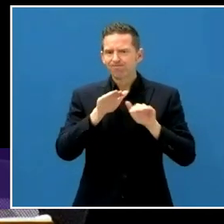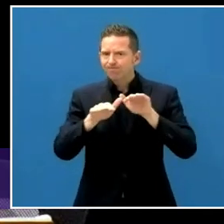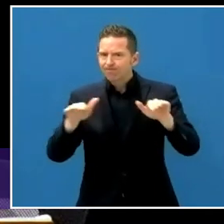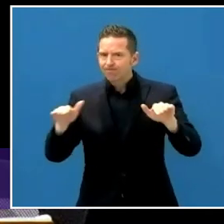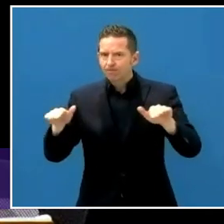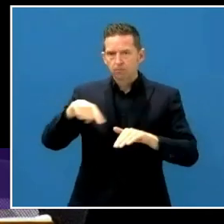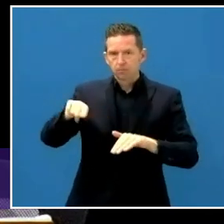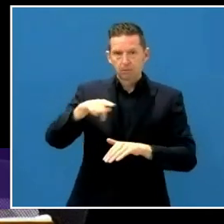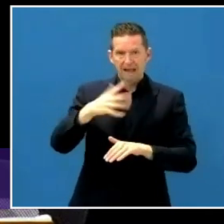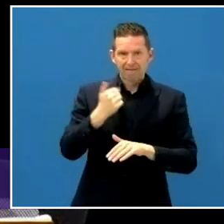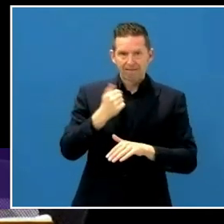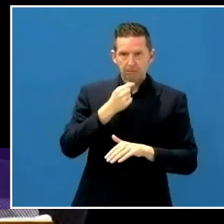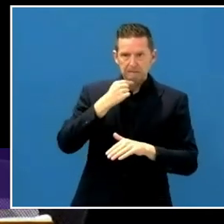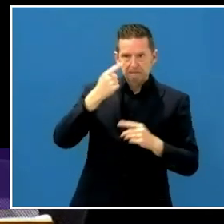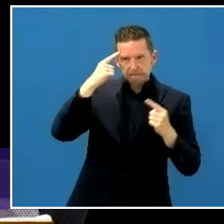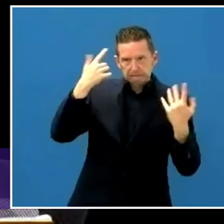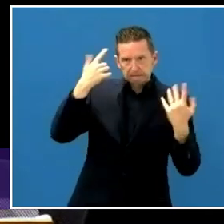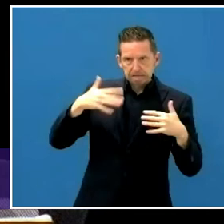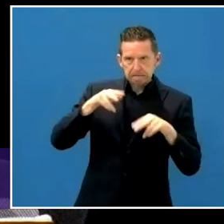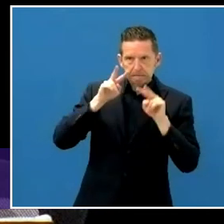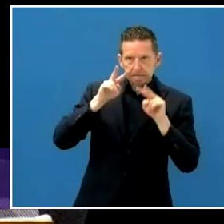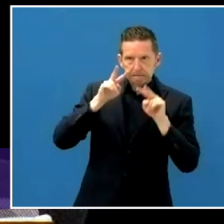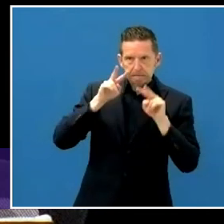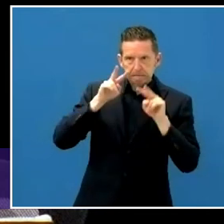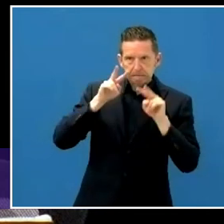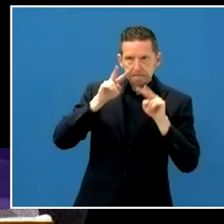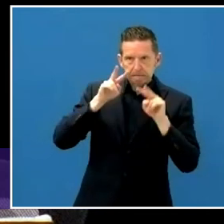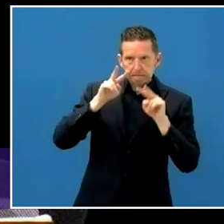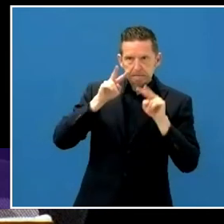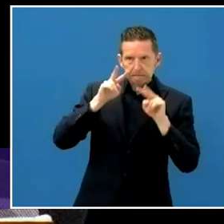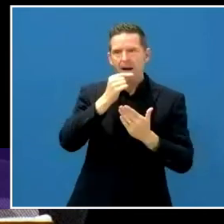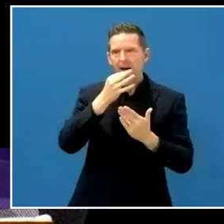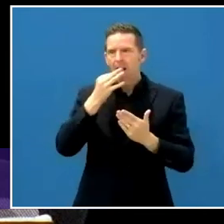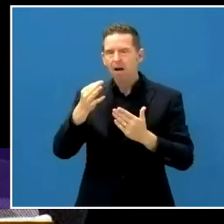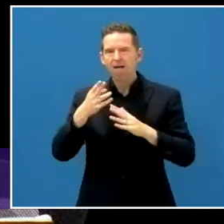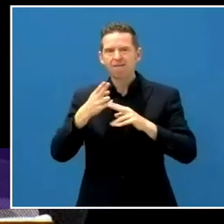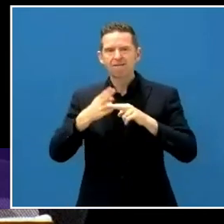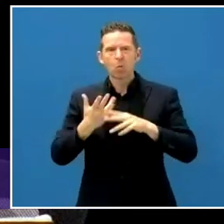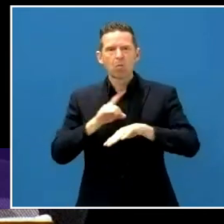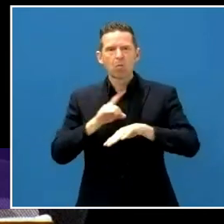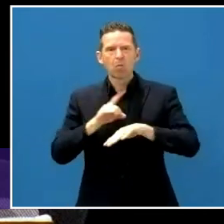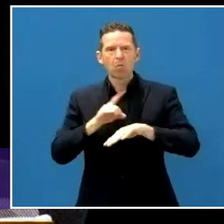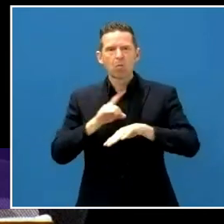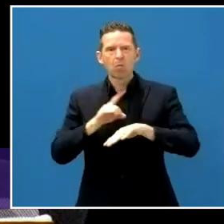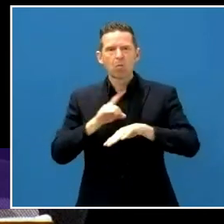A slide will now appear on the screen with relevant contact numbers if assistance is